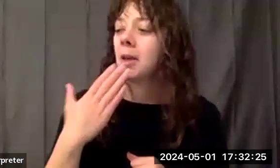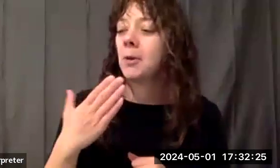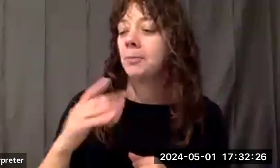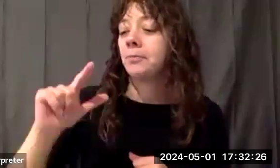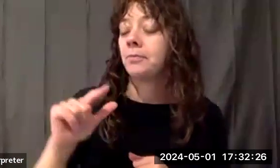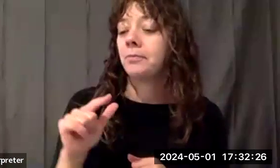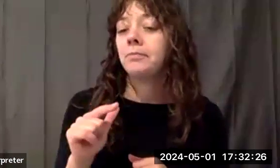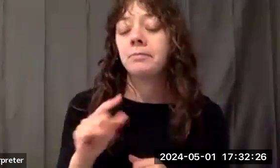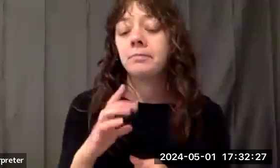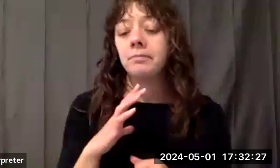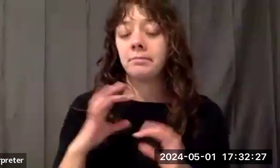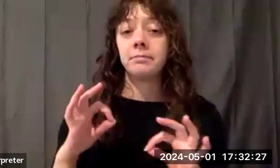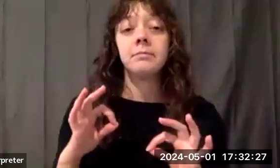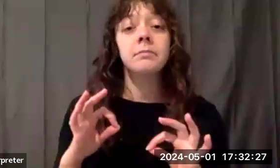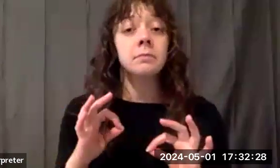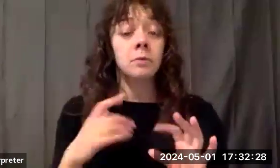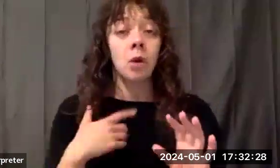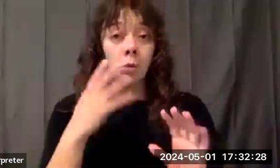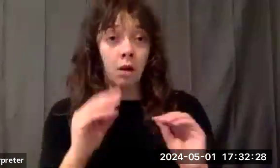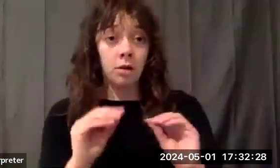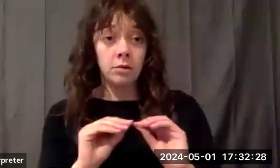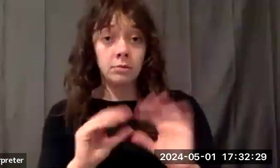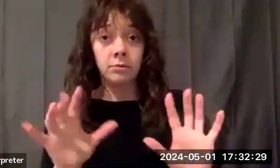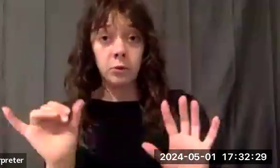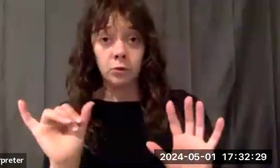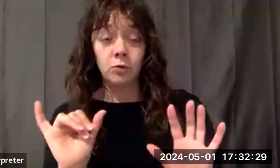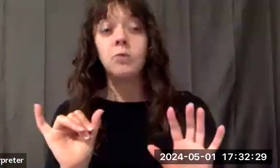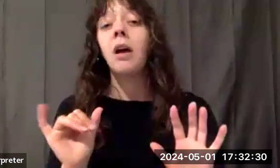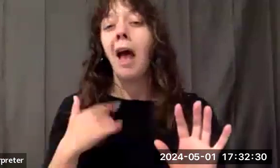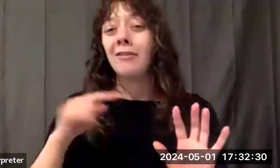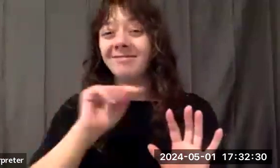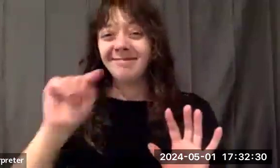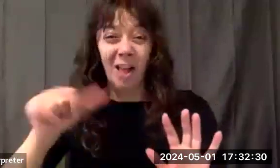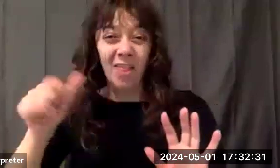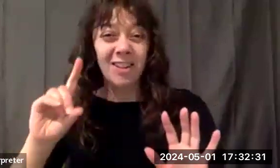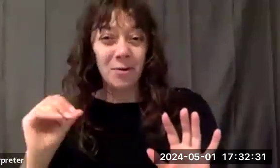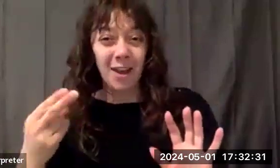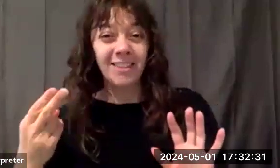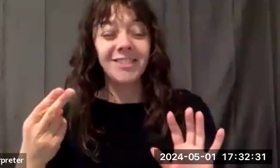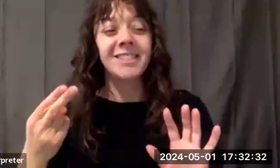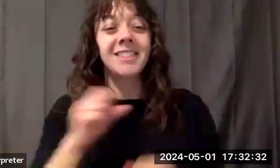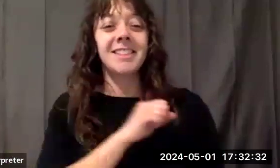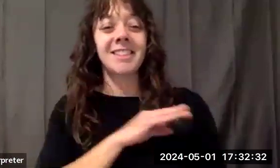We do wanna note that there are several more DOH staff on this webinar tonight, including program managers for all impacted professions